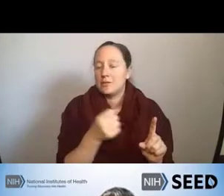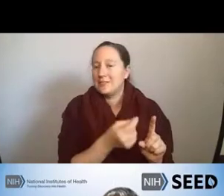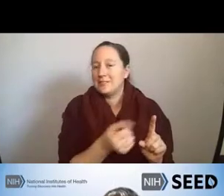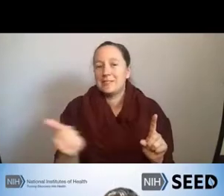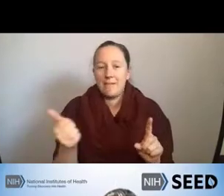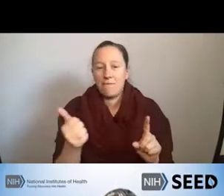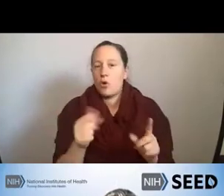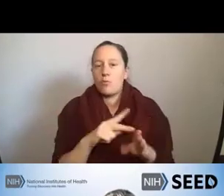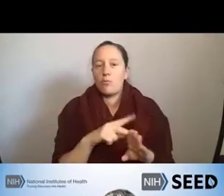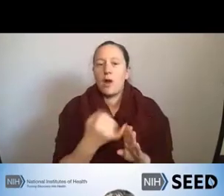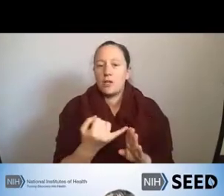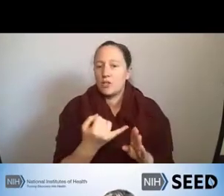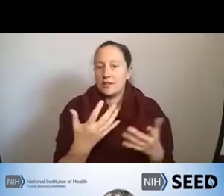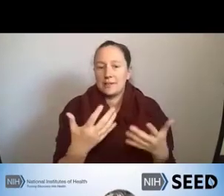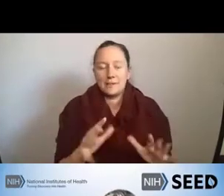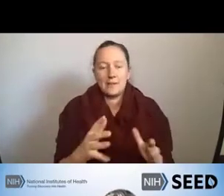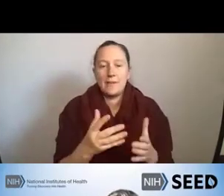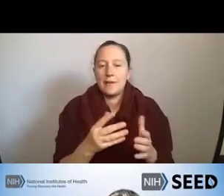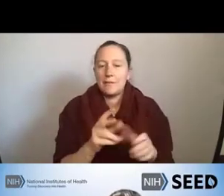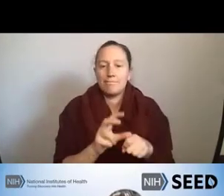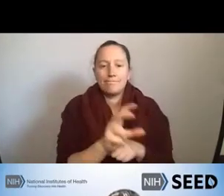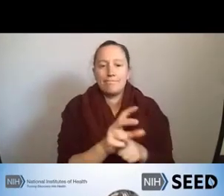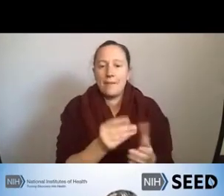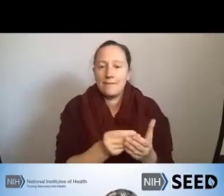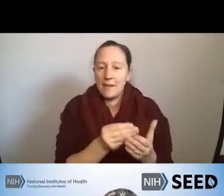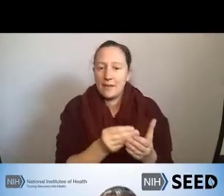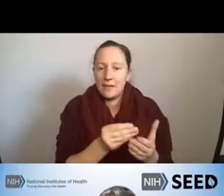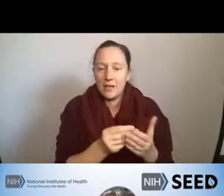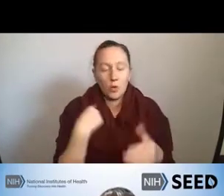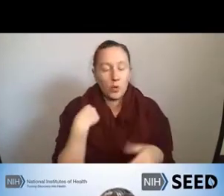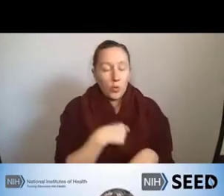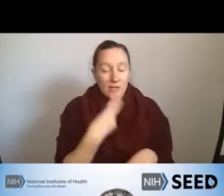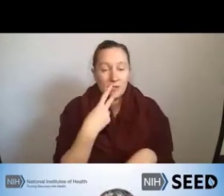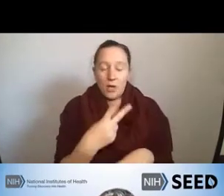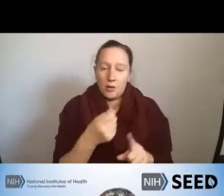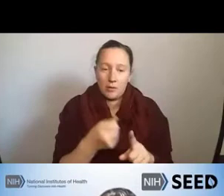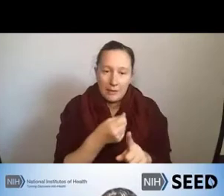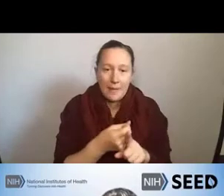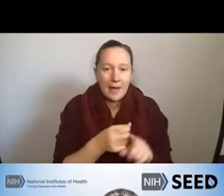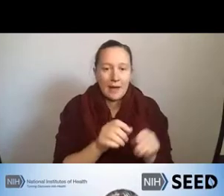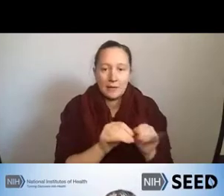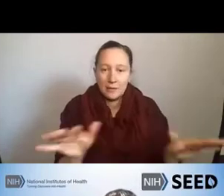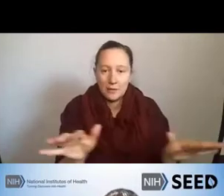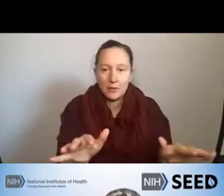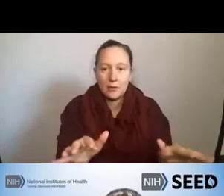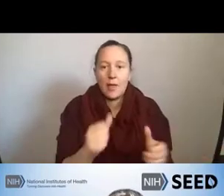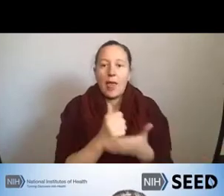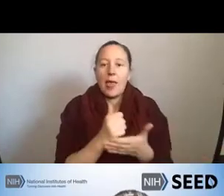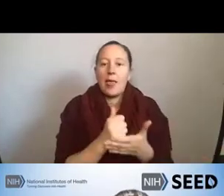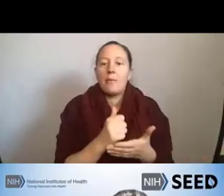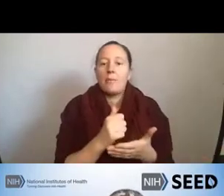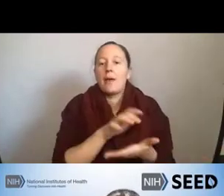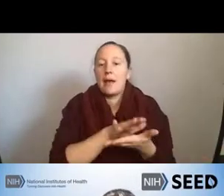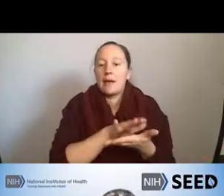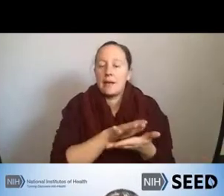and we could immediately see the impact of the program and how it really helps academics take their idea and get all of this other education